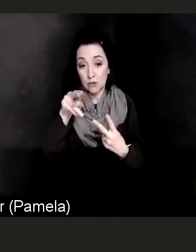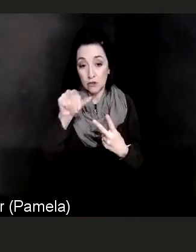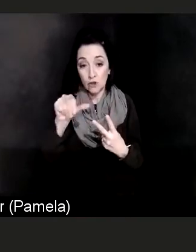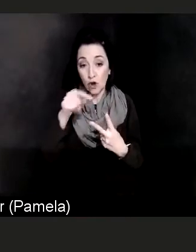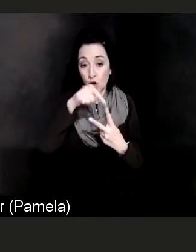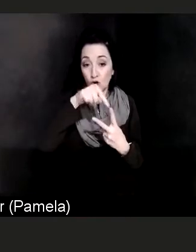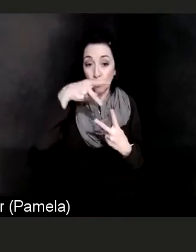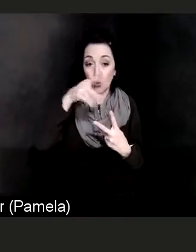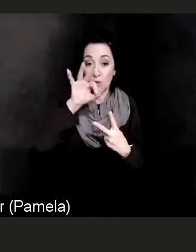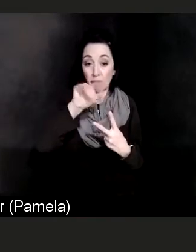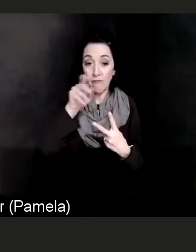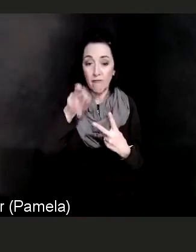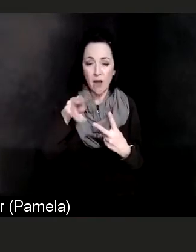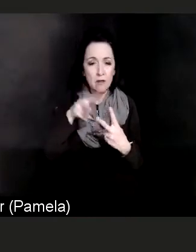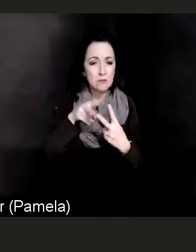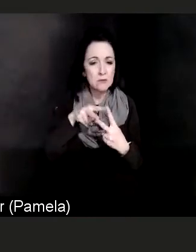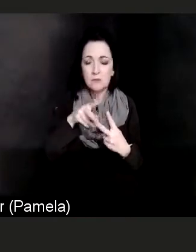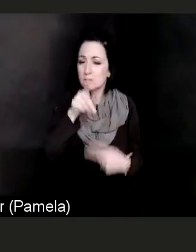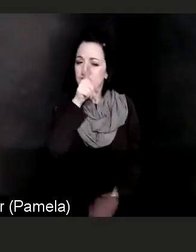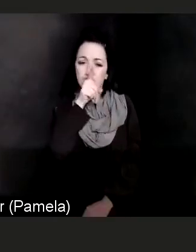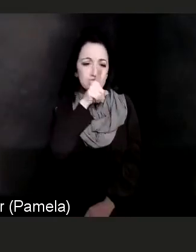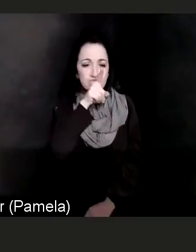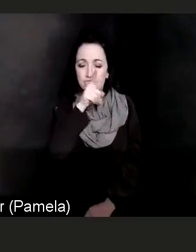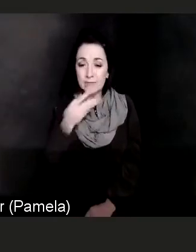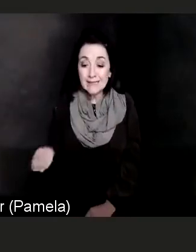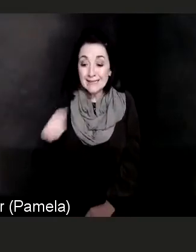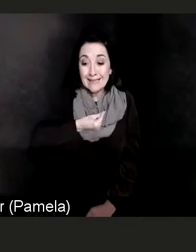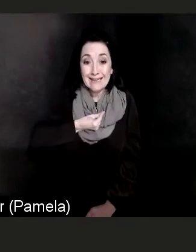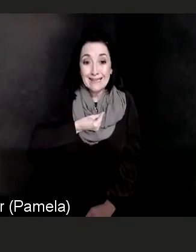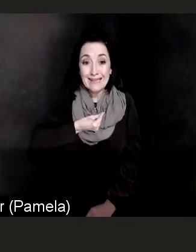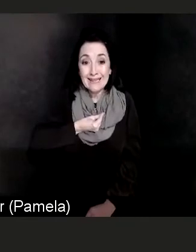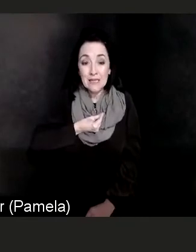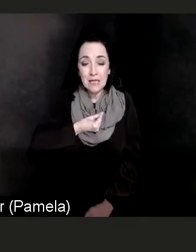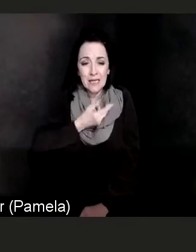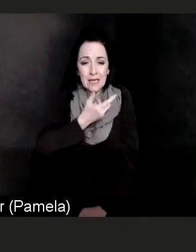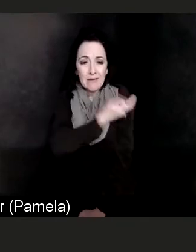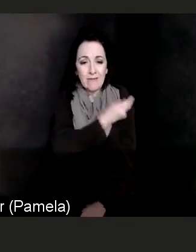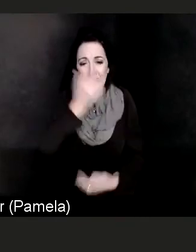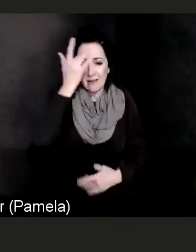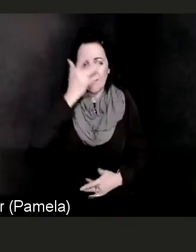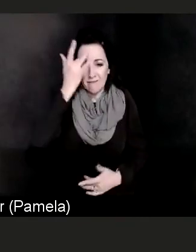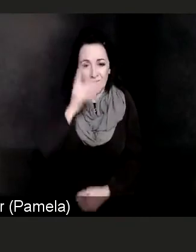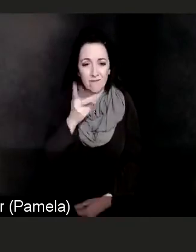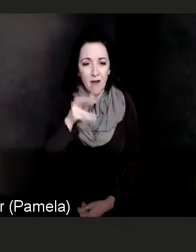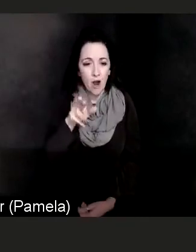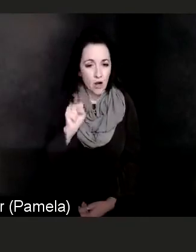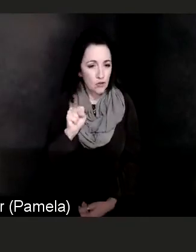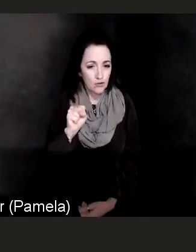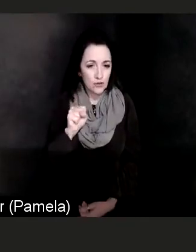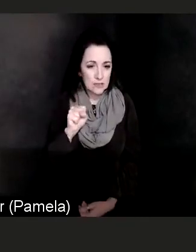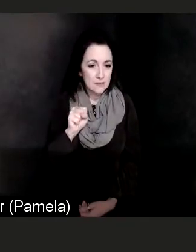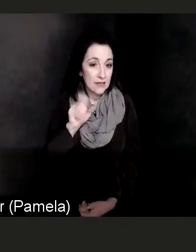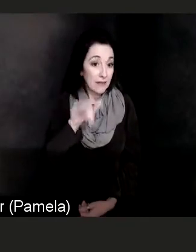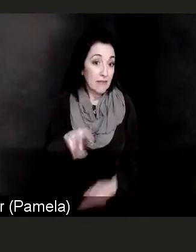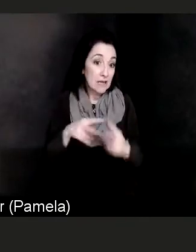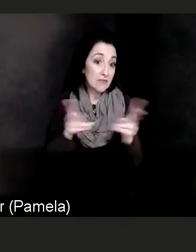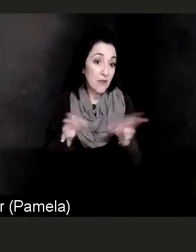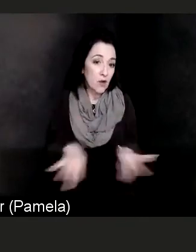contain any live virus. So that's very important cause that's one of the questions that I know I am asked frequently